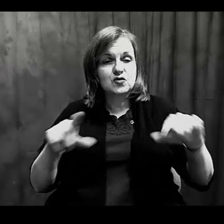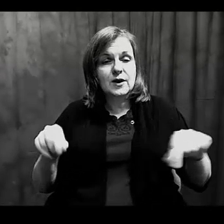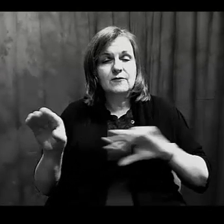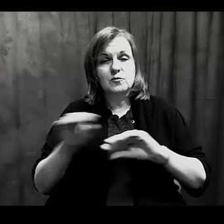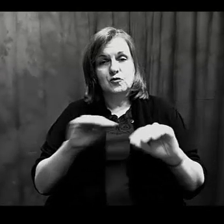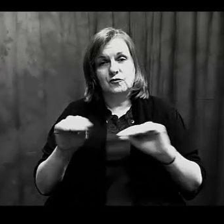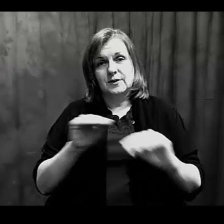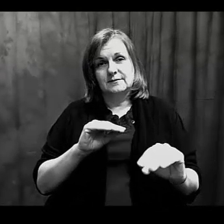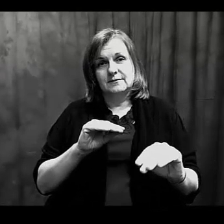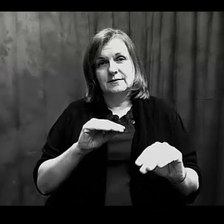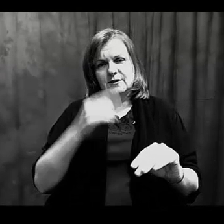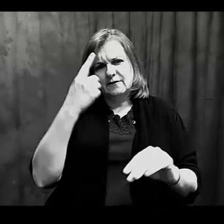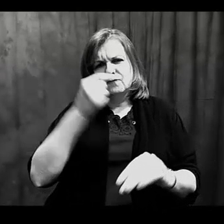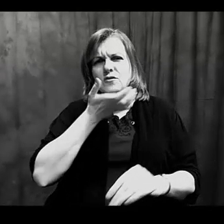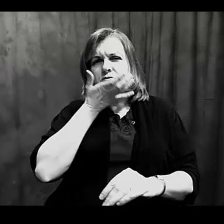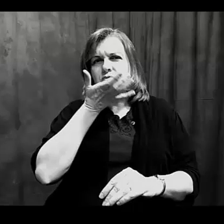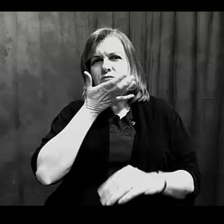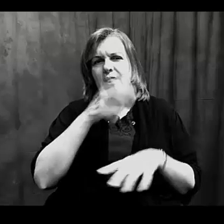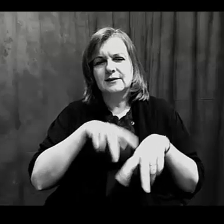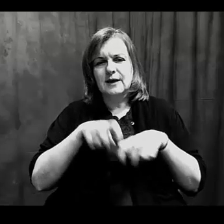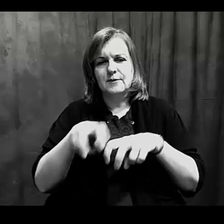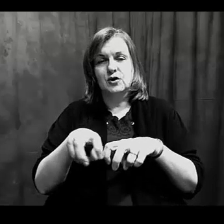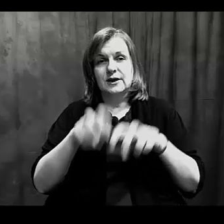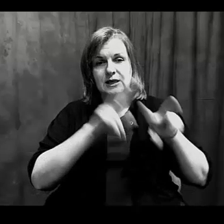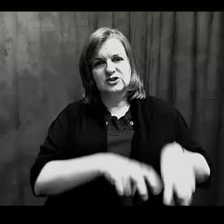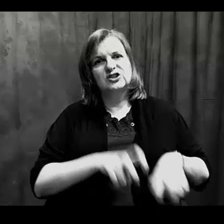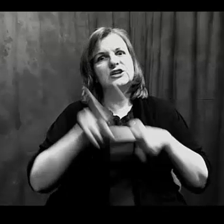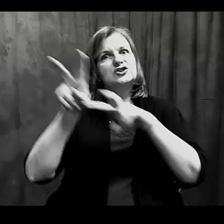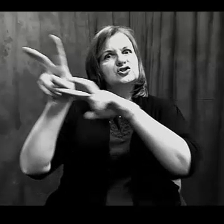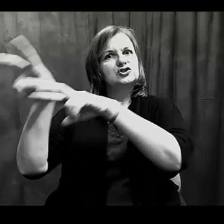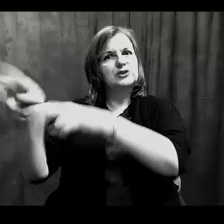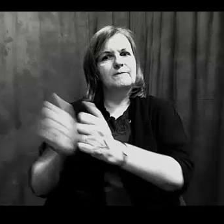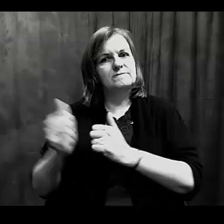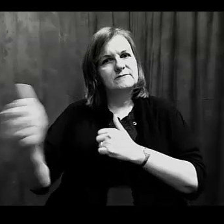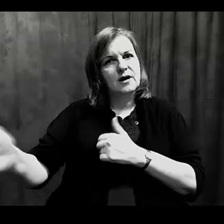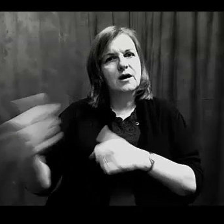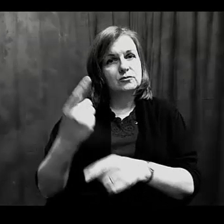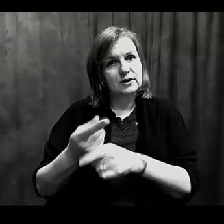he's just backed out of his suit of armor and now he has to wait a couple of days